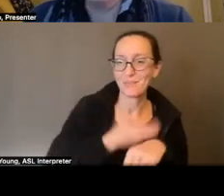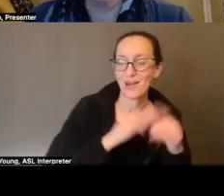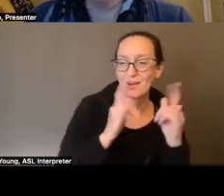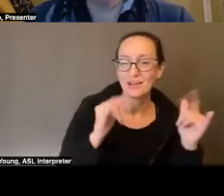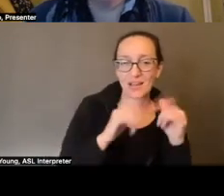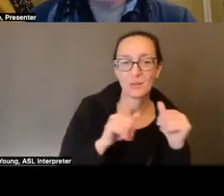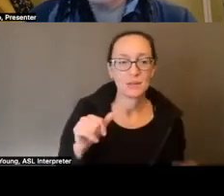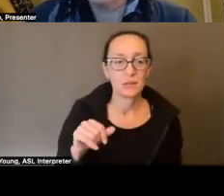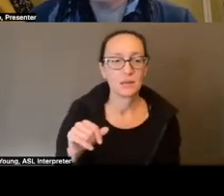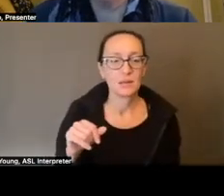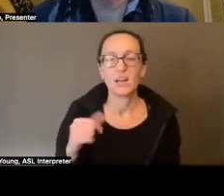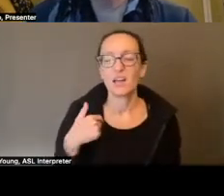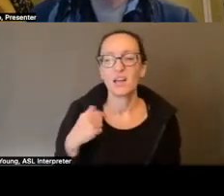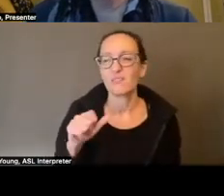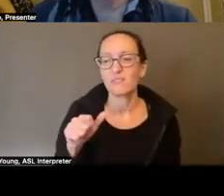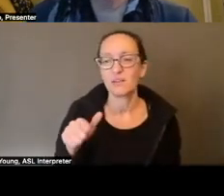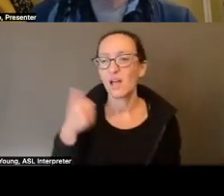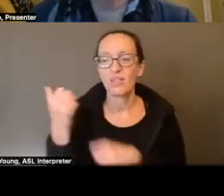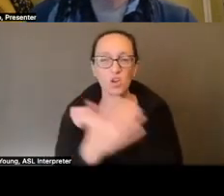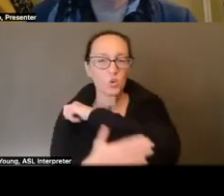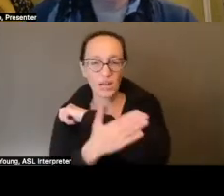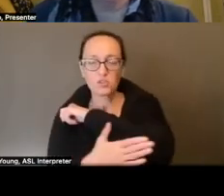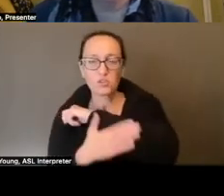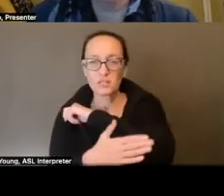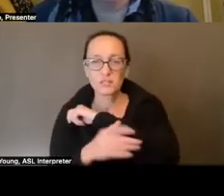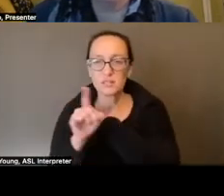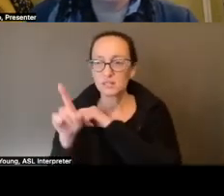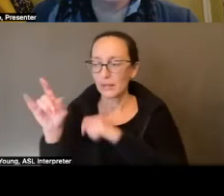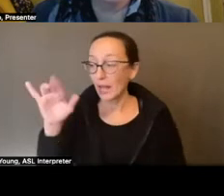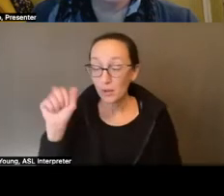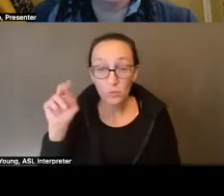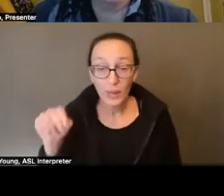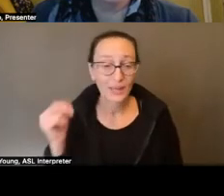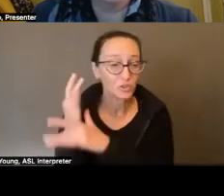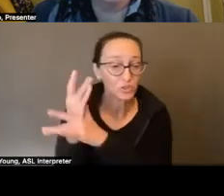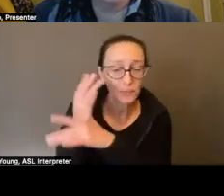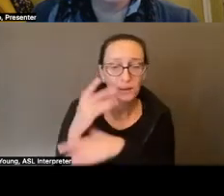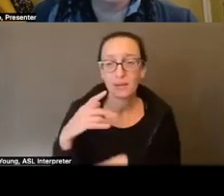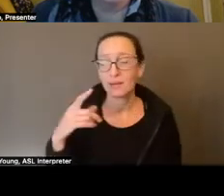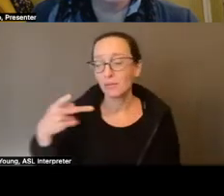But there are other countries like Iran, Germany, Poland, and all over.